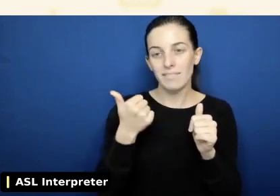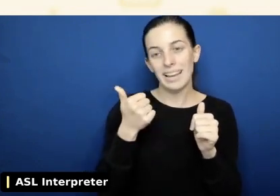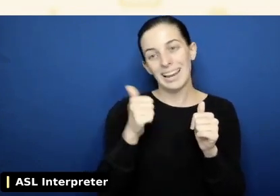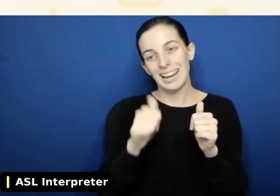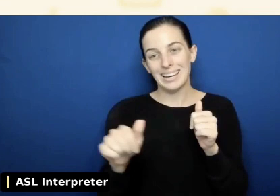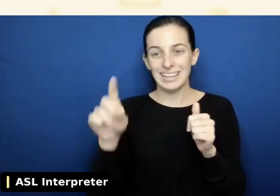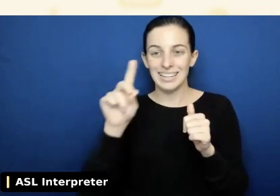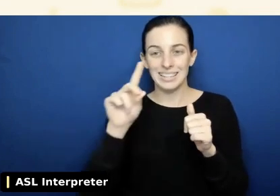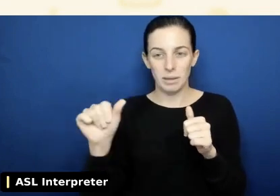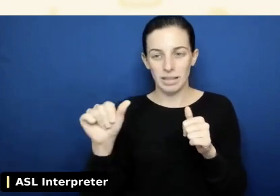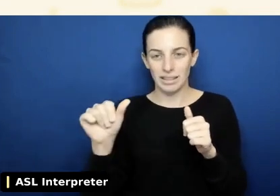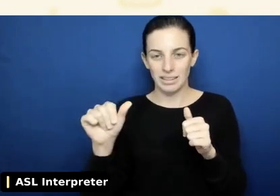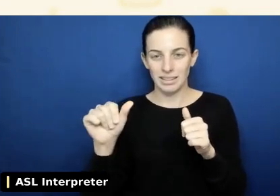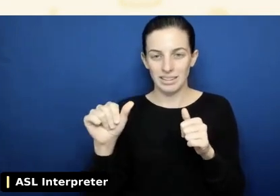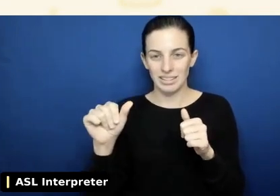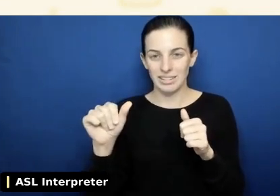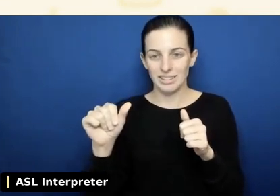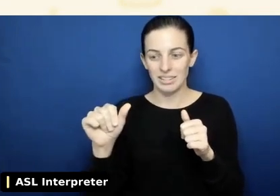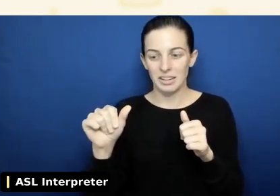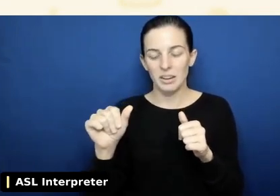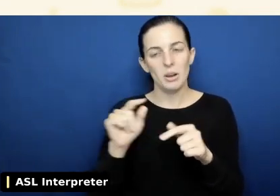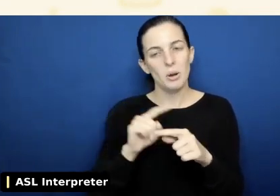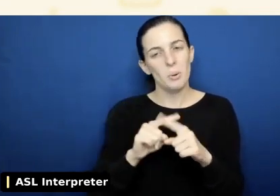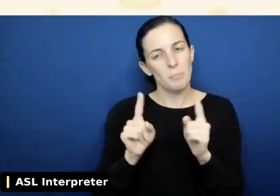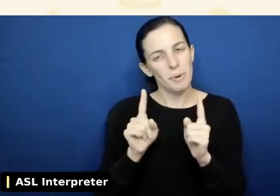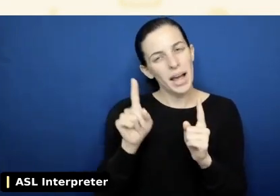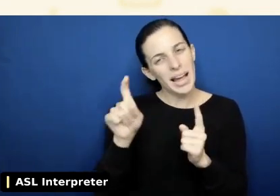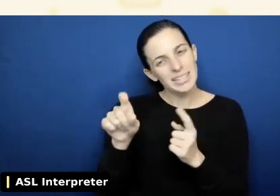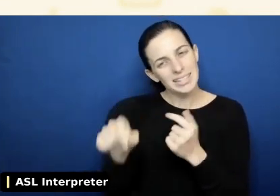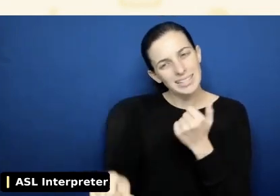but I needed some assistive gear.